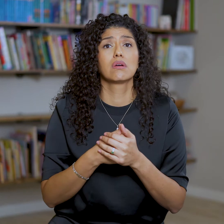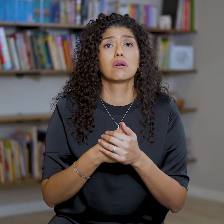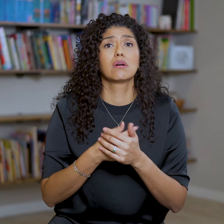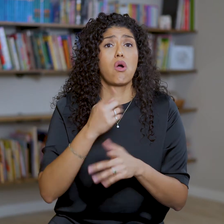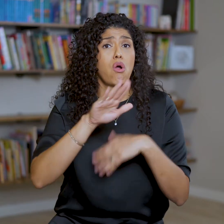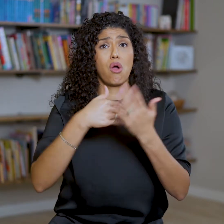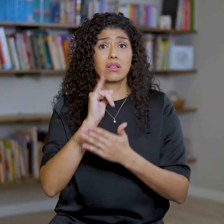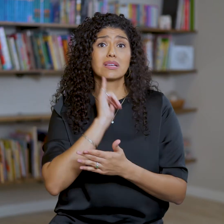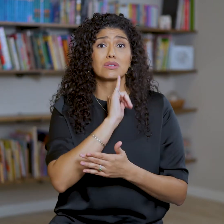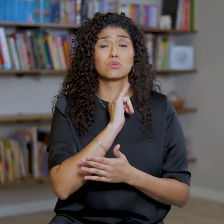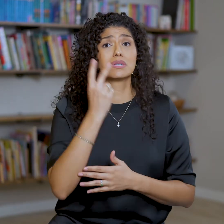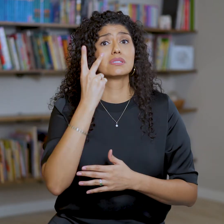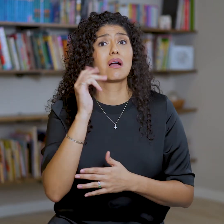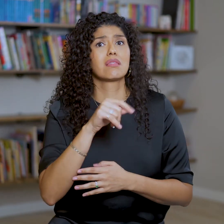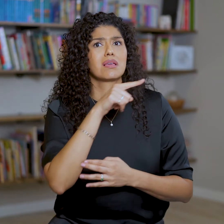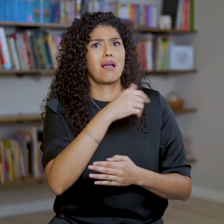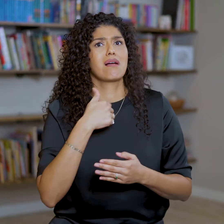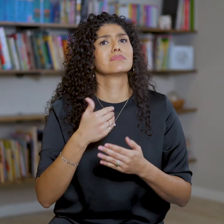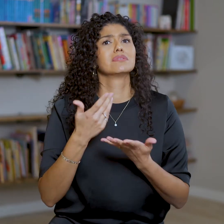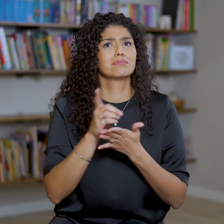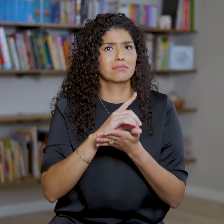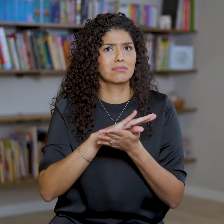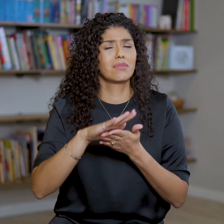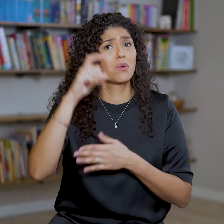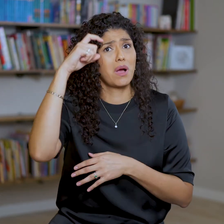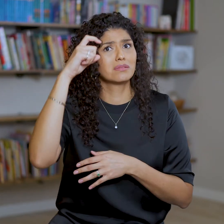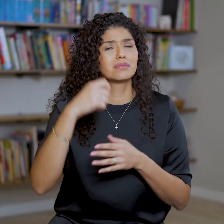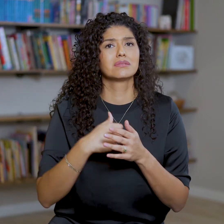All Israel sees he has divine wisdom.